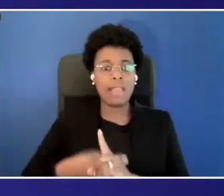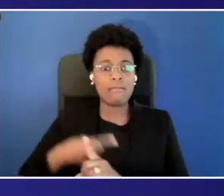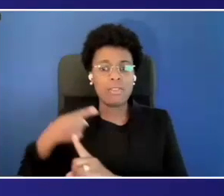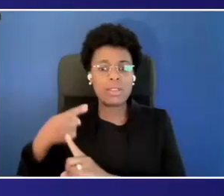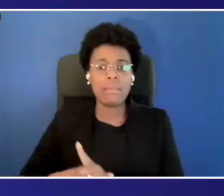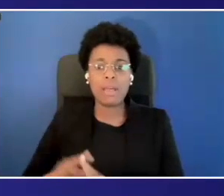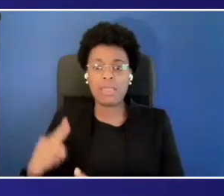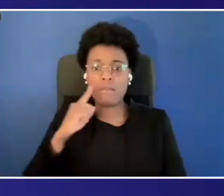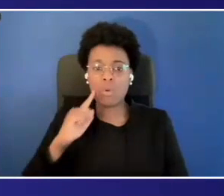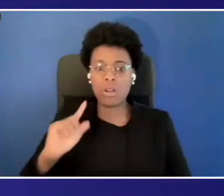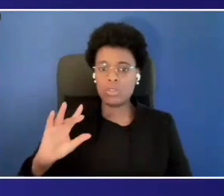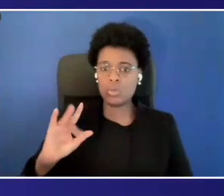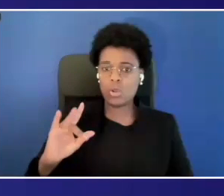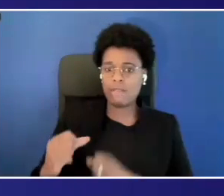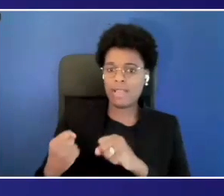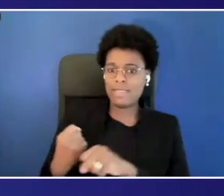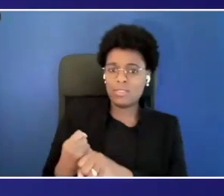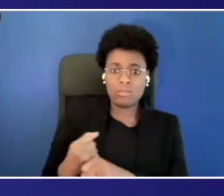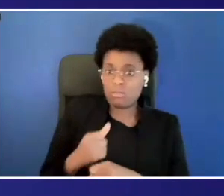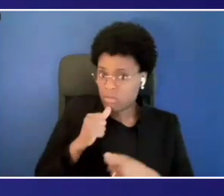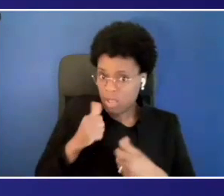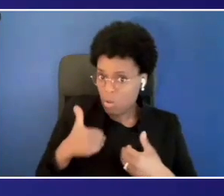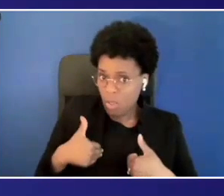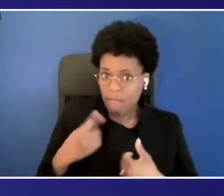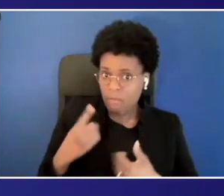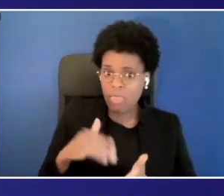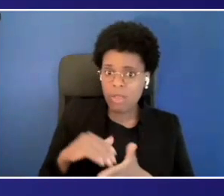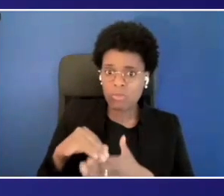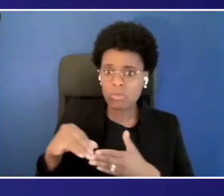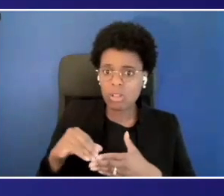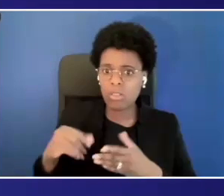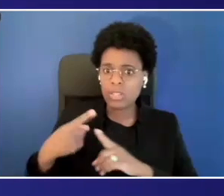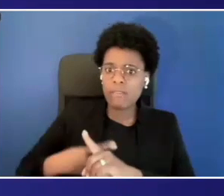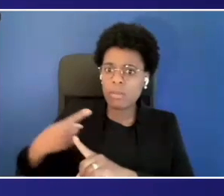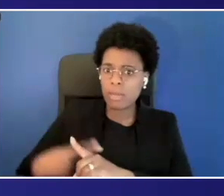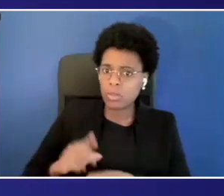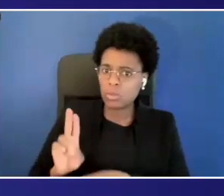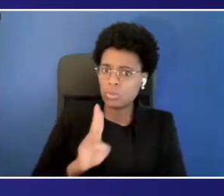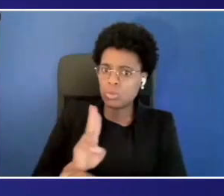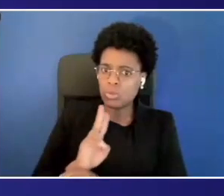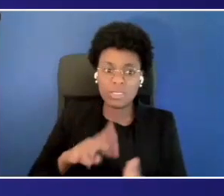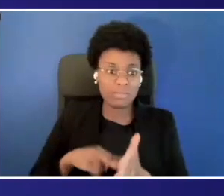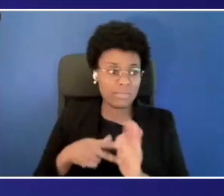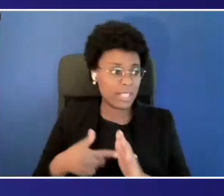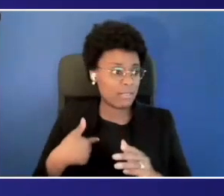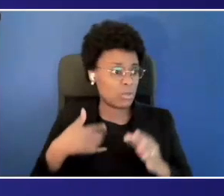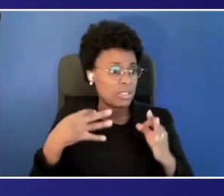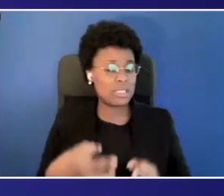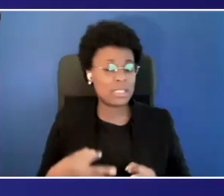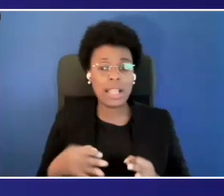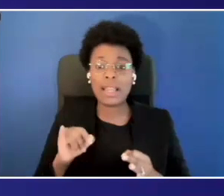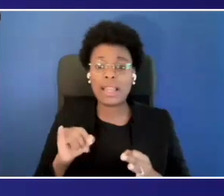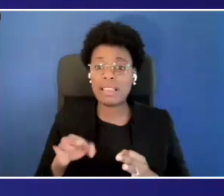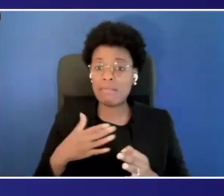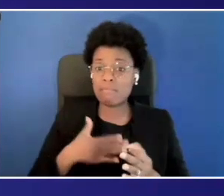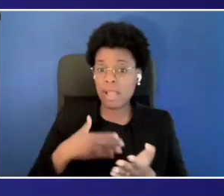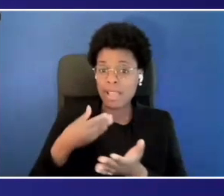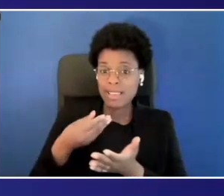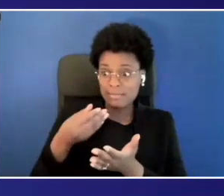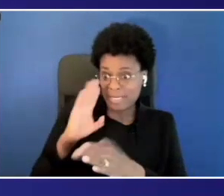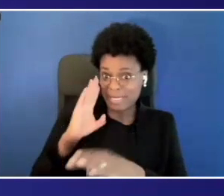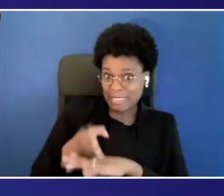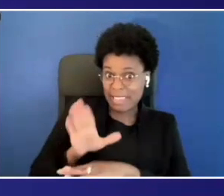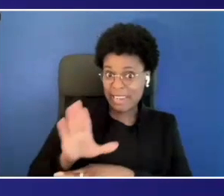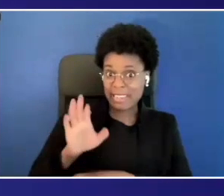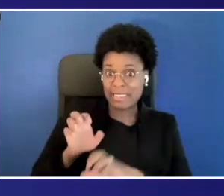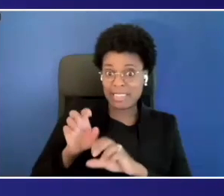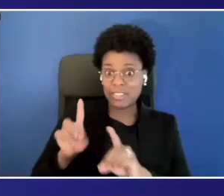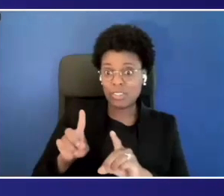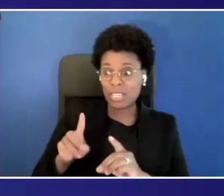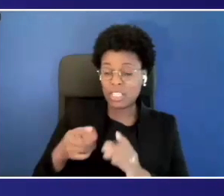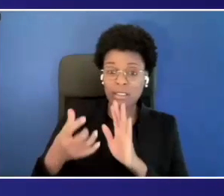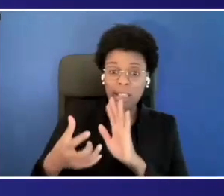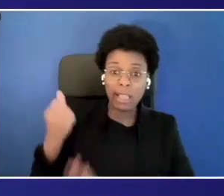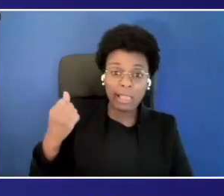I don't have an extra $1,000 a month at my disposal. So that means that I'll have to decide if I take that money away from my son's education, our plans to buy in the next few years or my retirement.